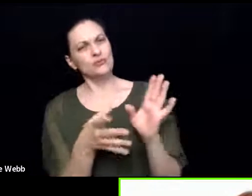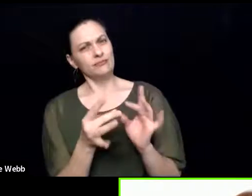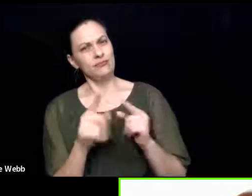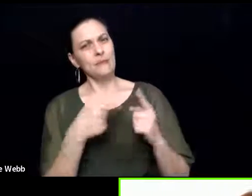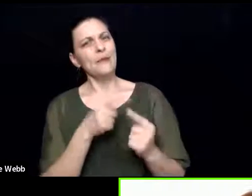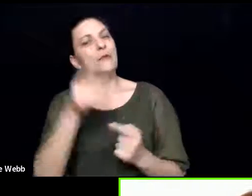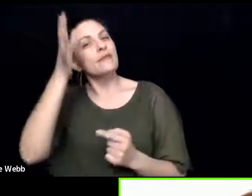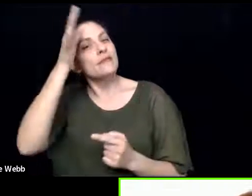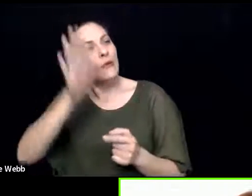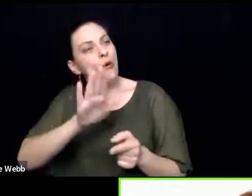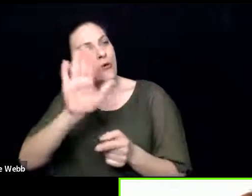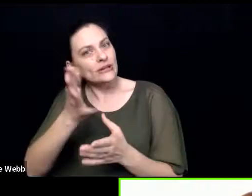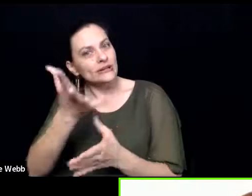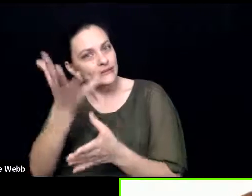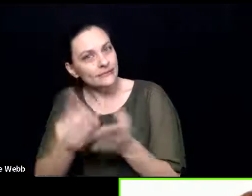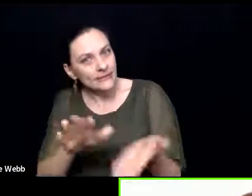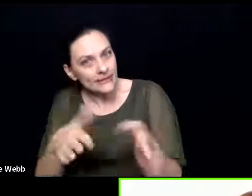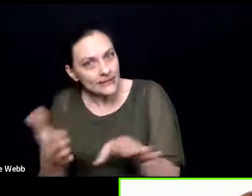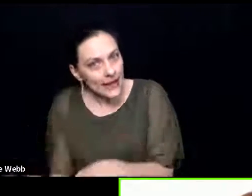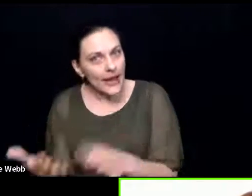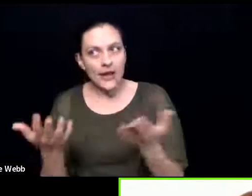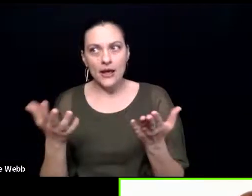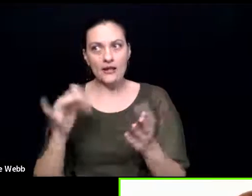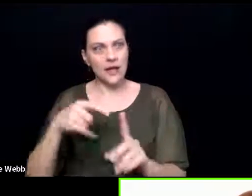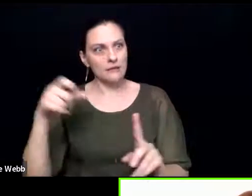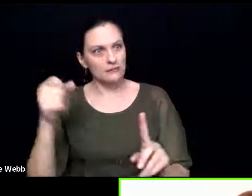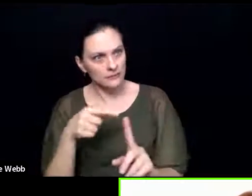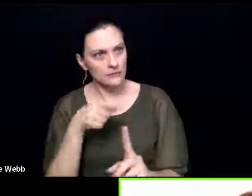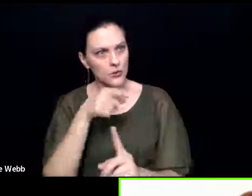about what it means to be African American and how history impacts present-day health and